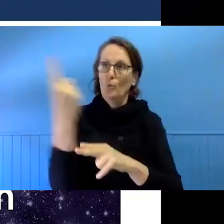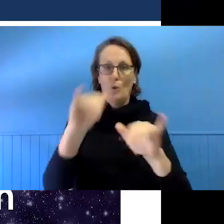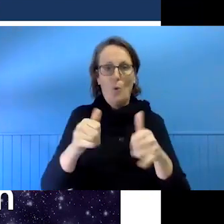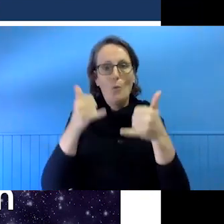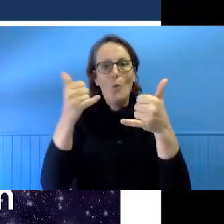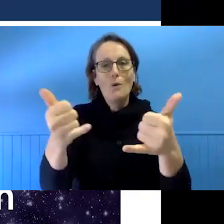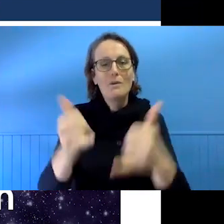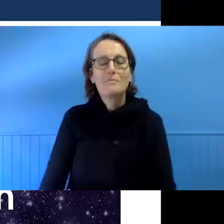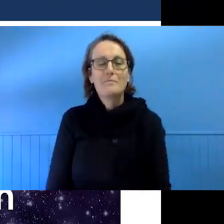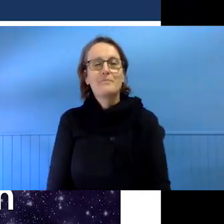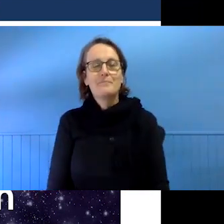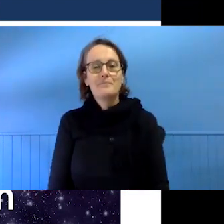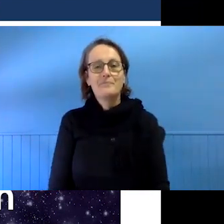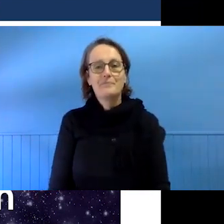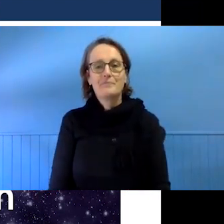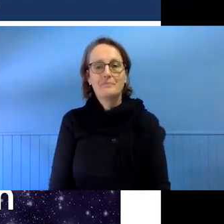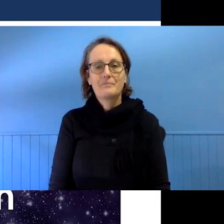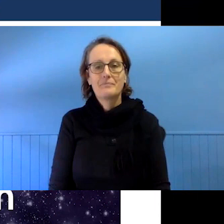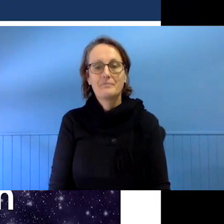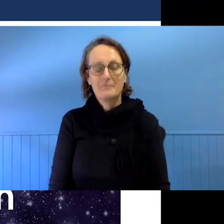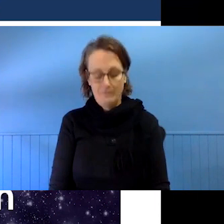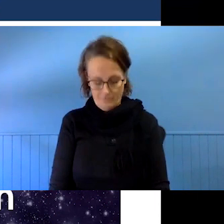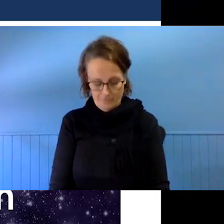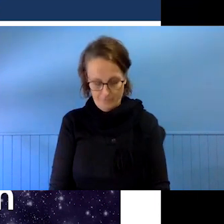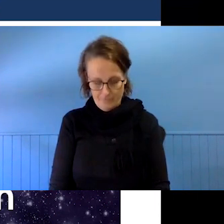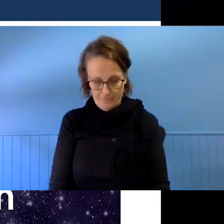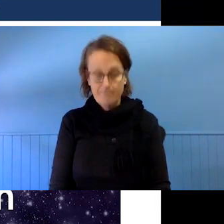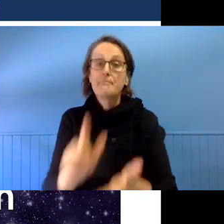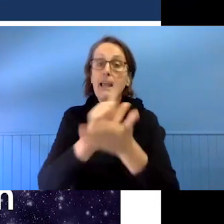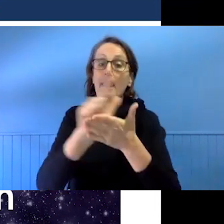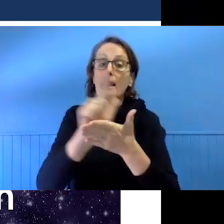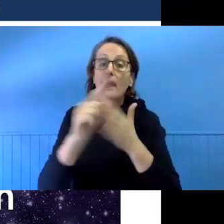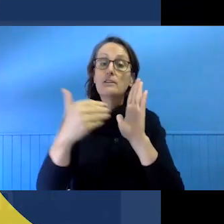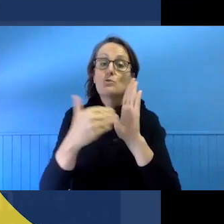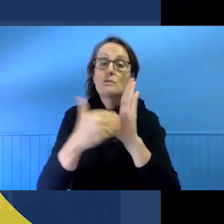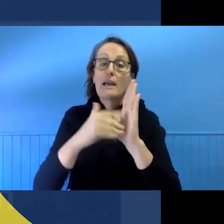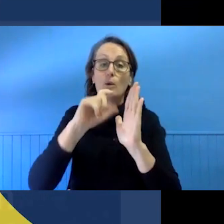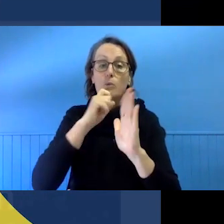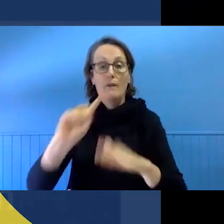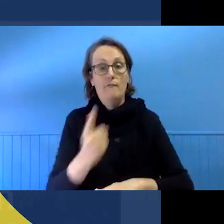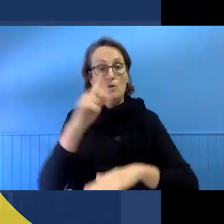Also, later today, we're hosting the First Nations' Roundtable.